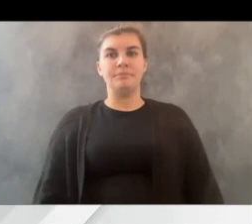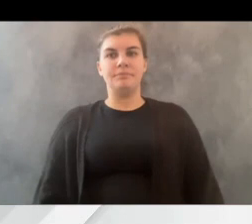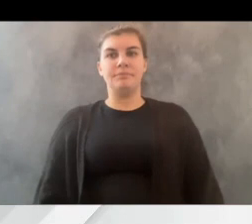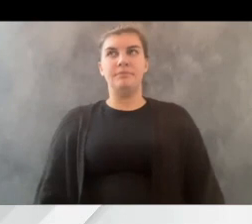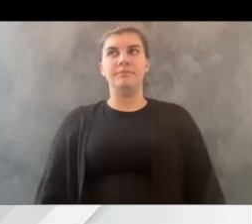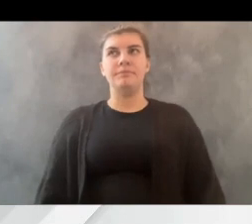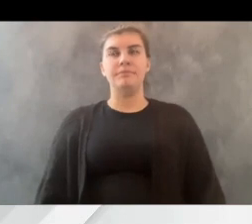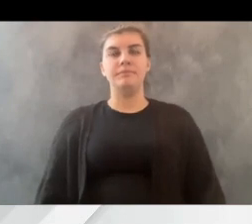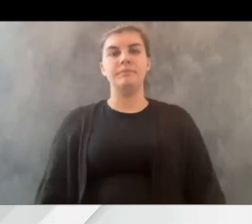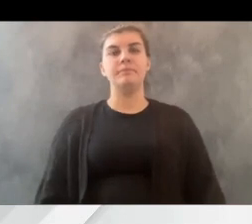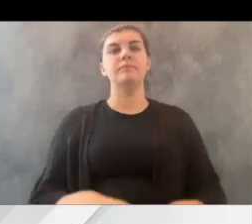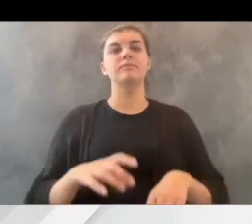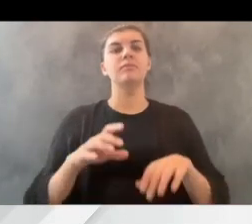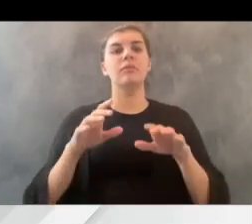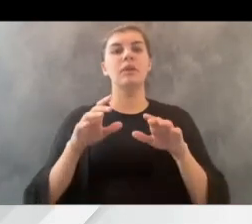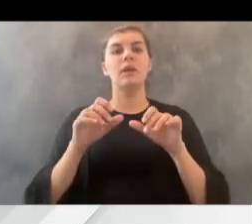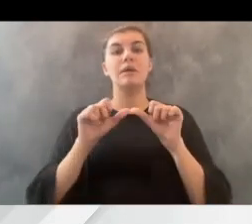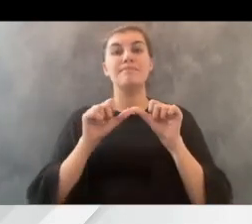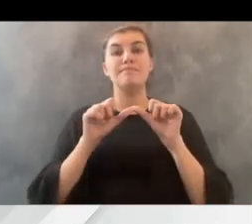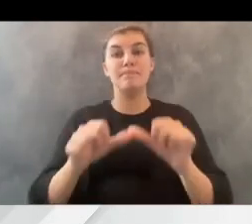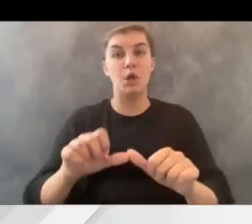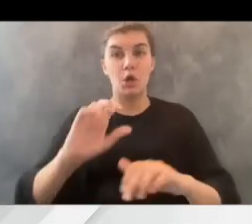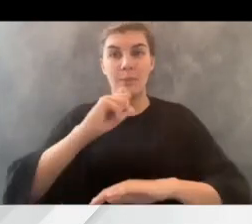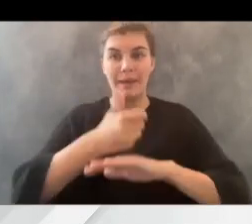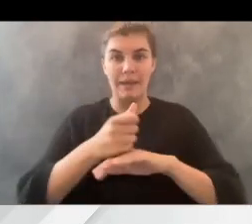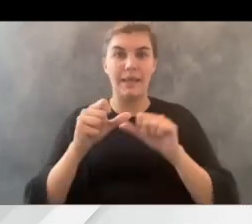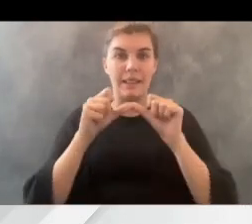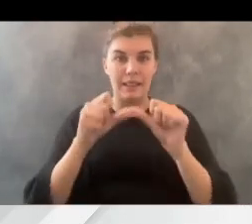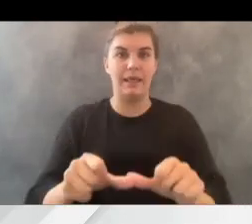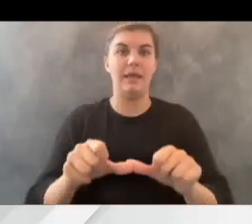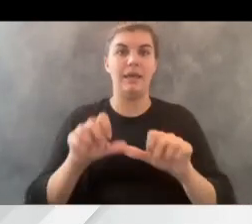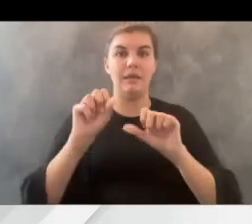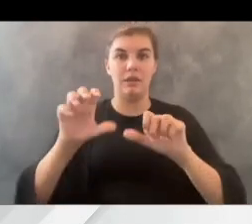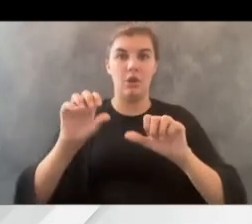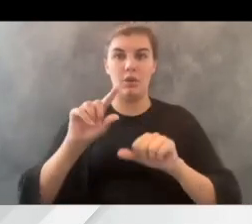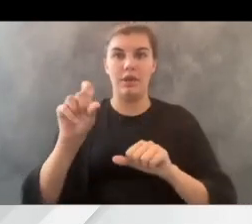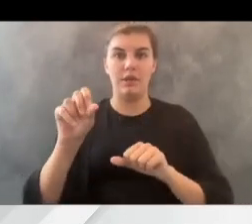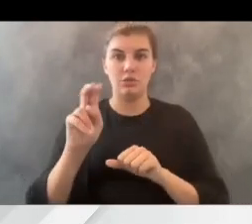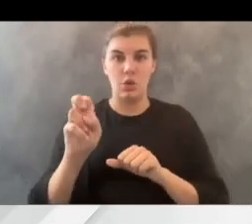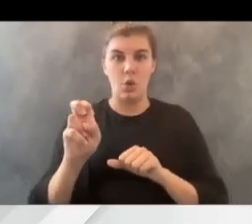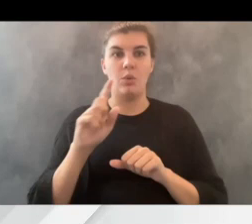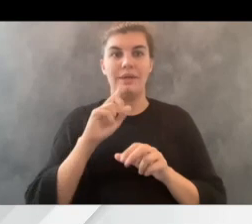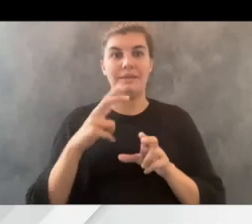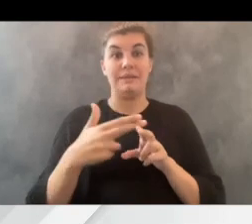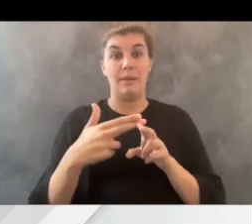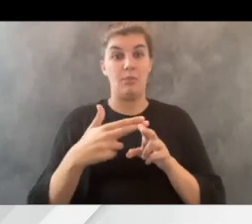Where a permanently designated passenger loading zone is temporarily not accessible